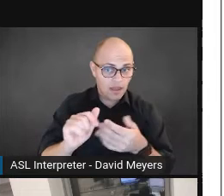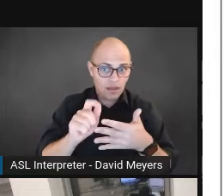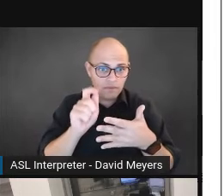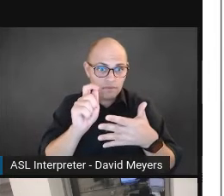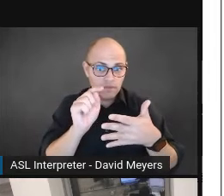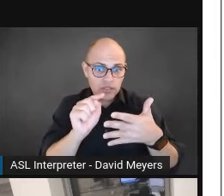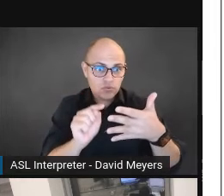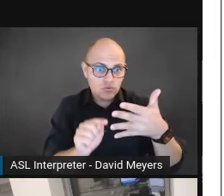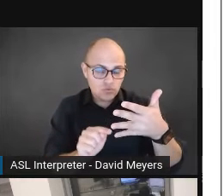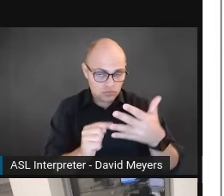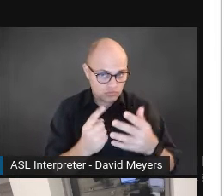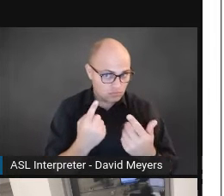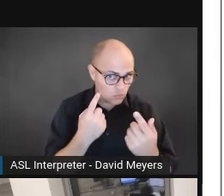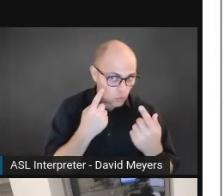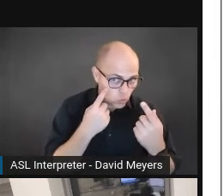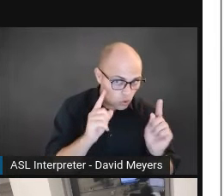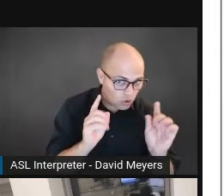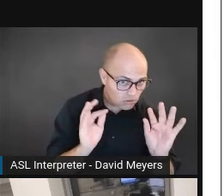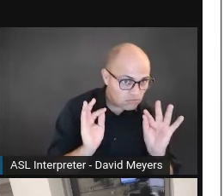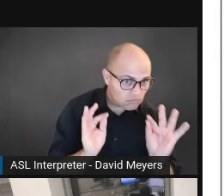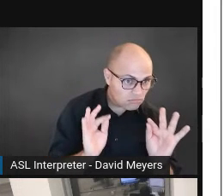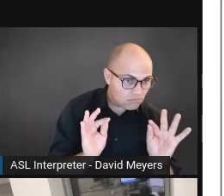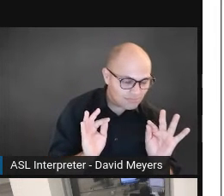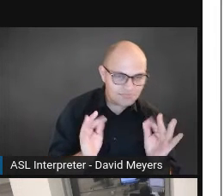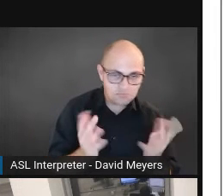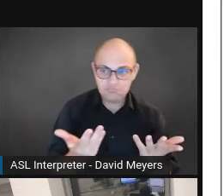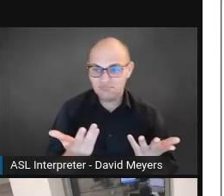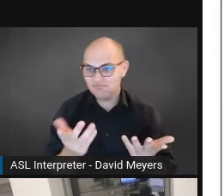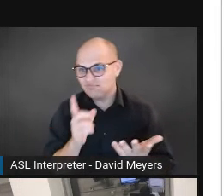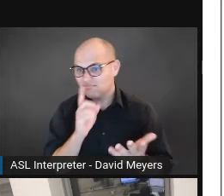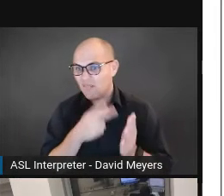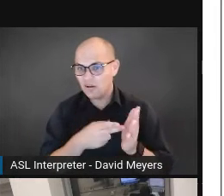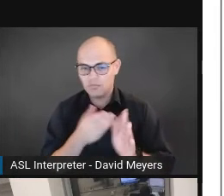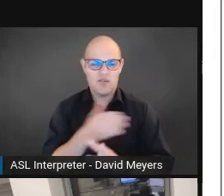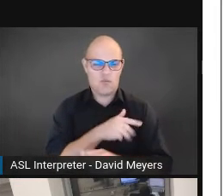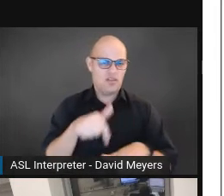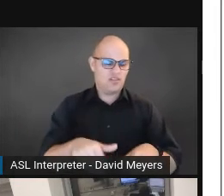Believe me or not, I tested various plugins prior to this presentation,